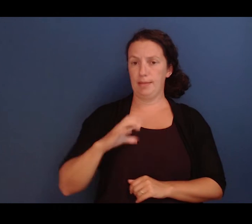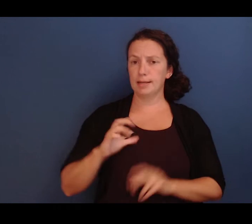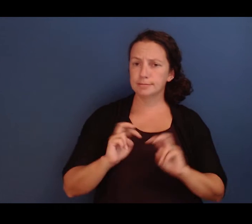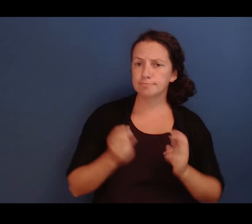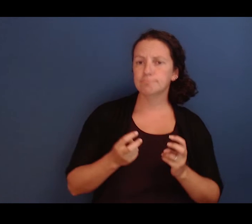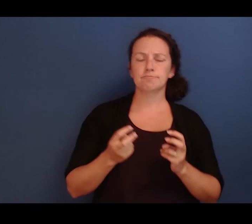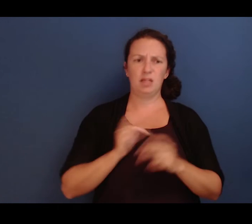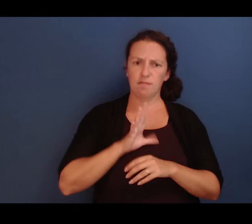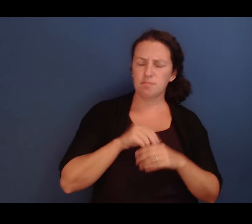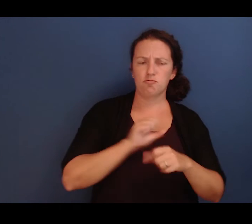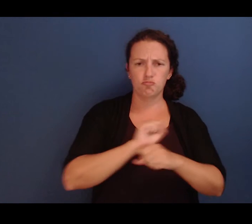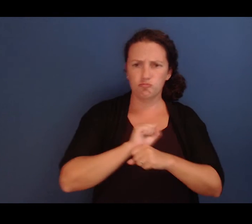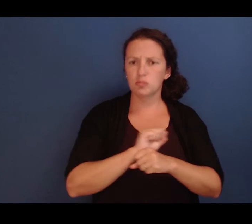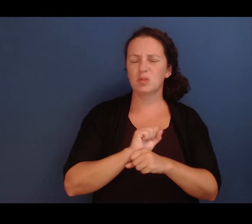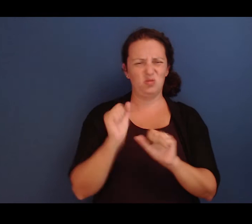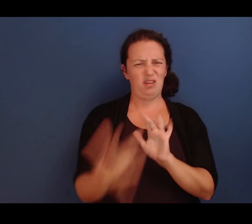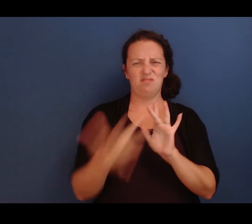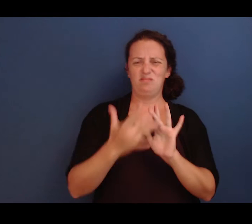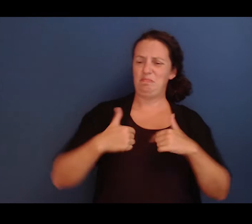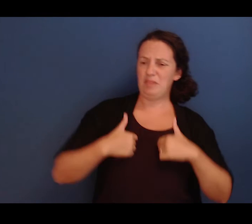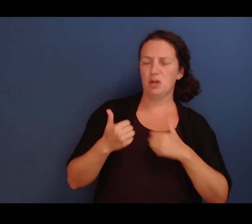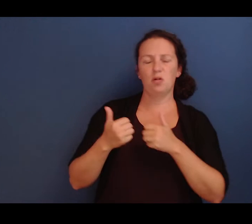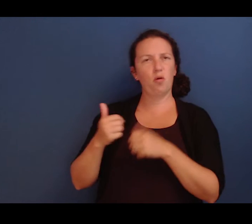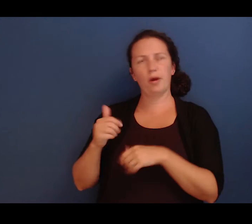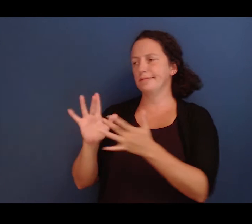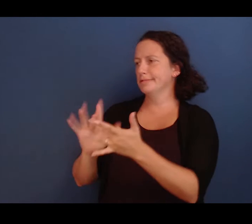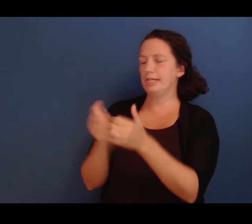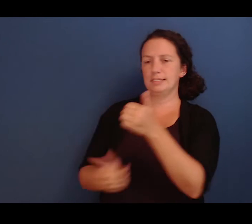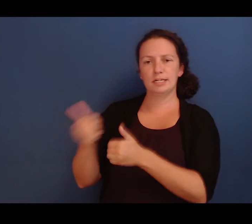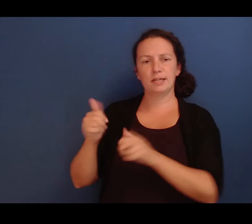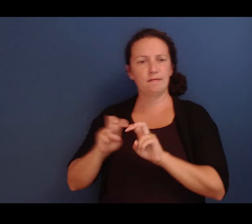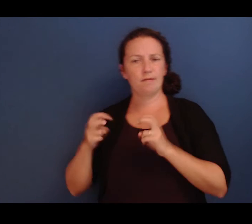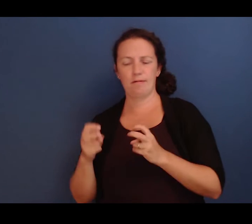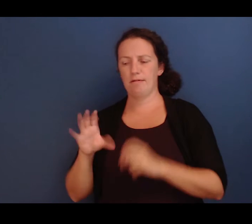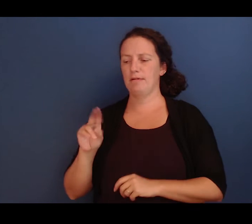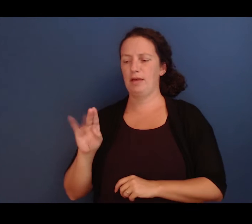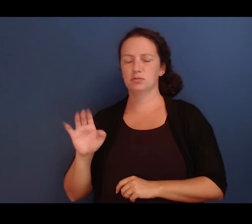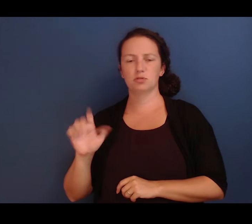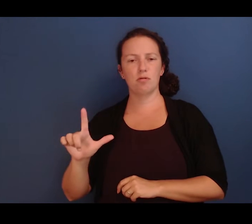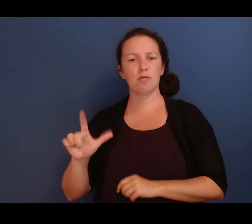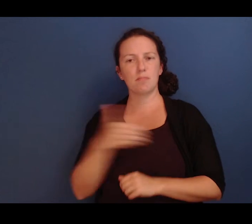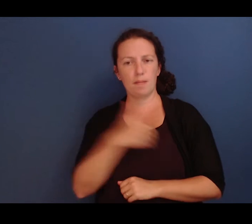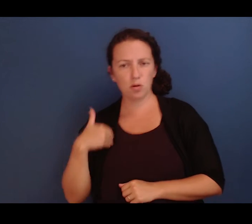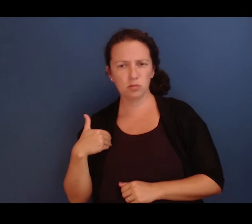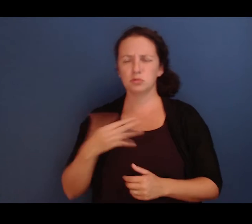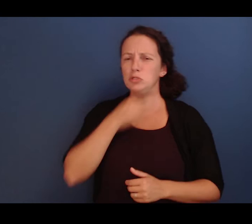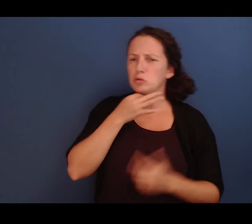free to contact myself or any executive council member. If you want more information on how to serve and contribute to those committees.